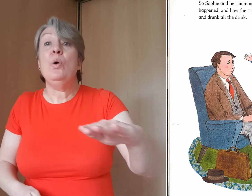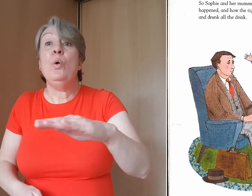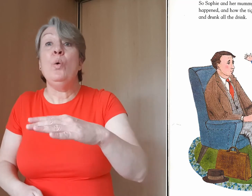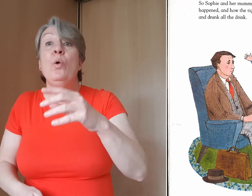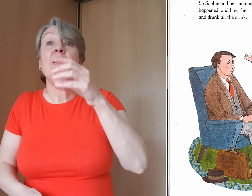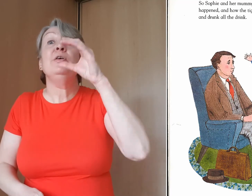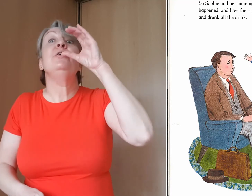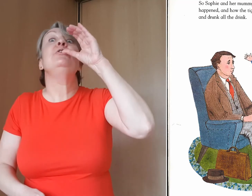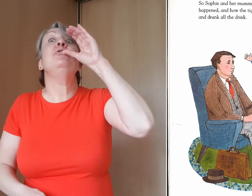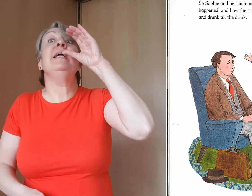all the drink